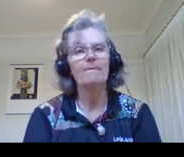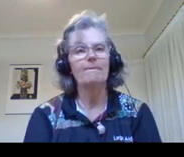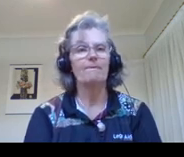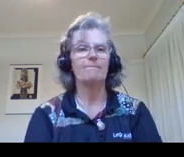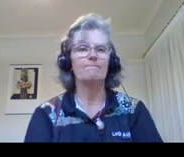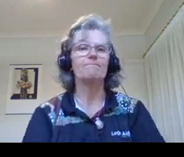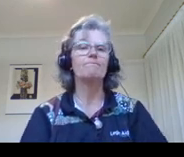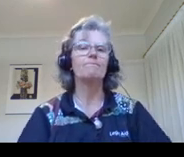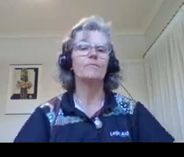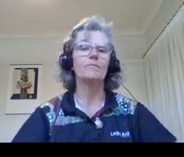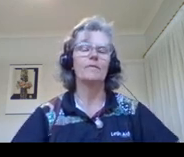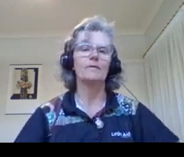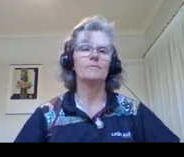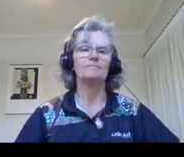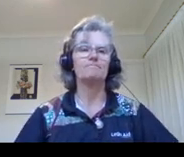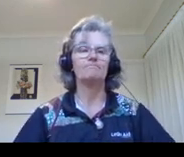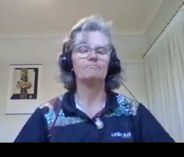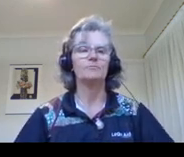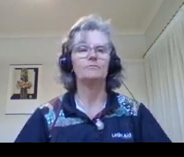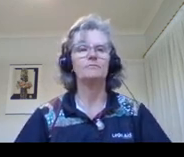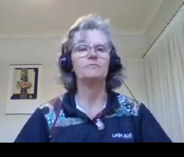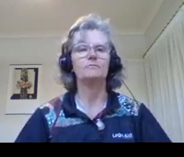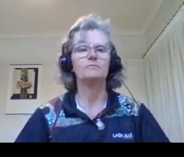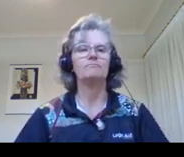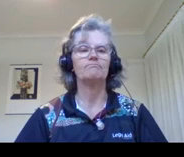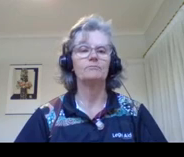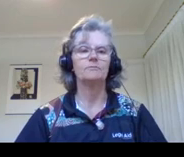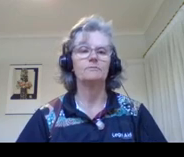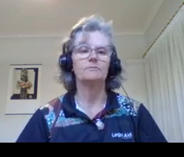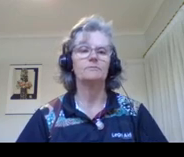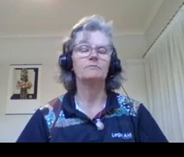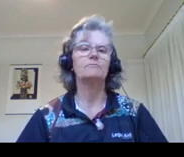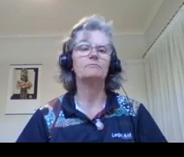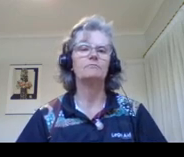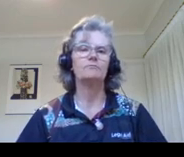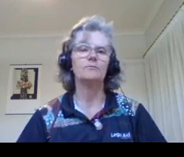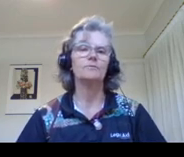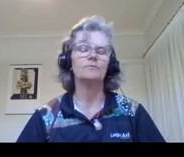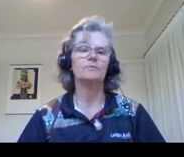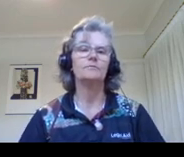you know online banking password and credit card number that's just a way that people can